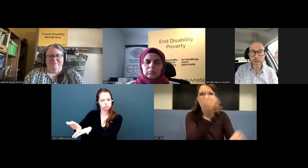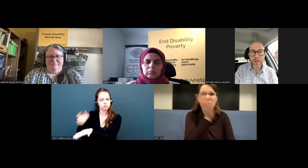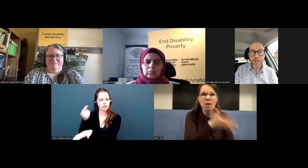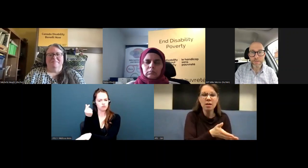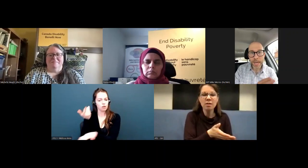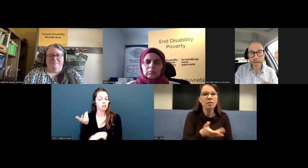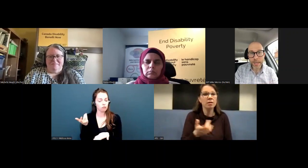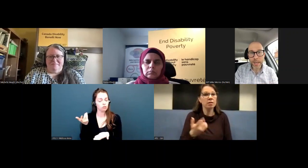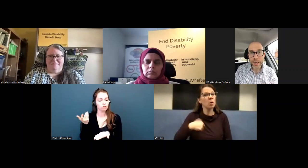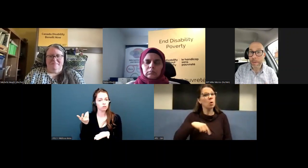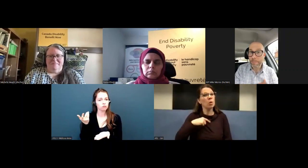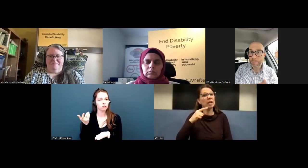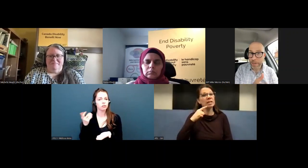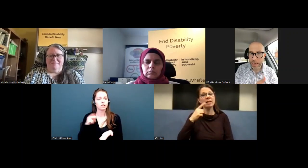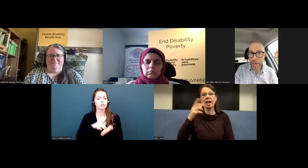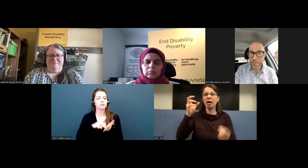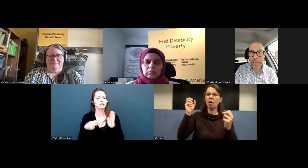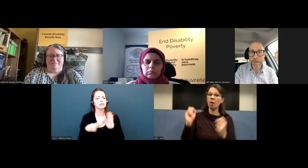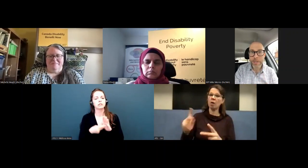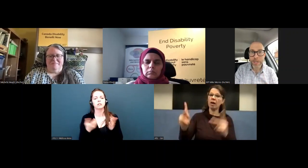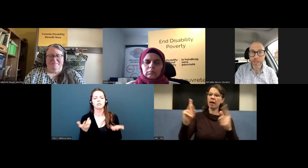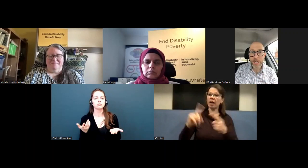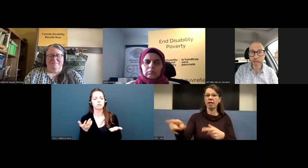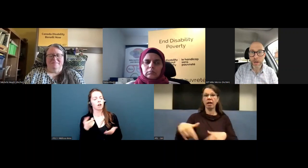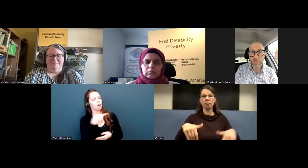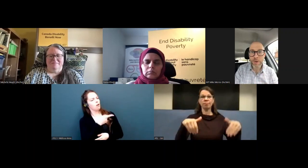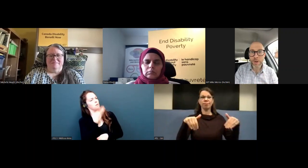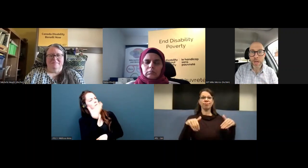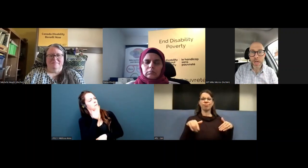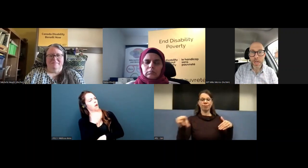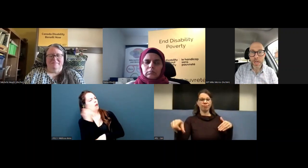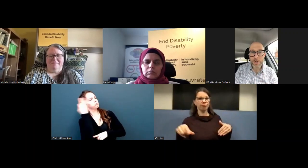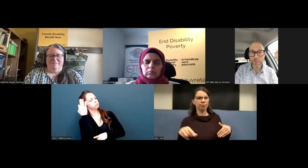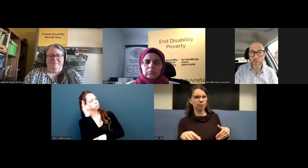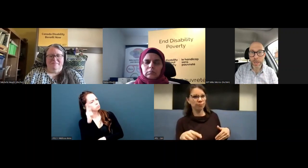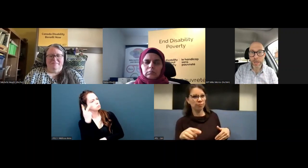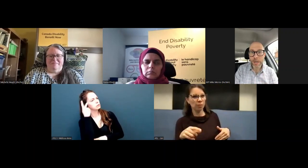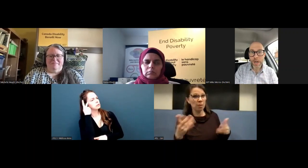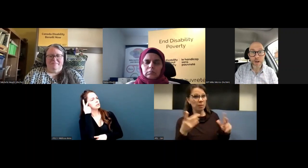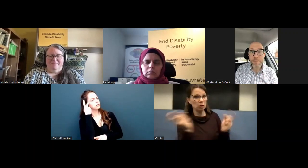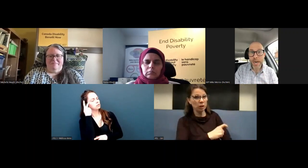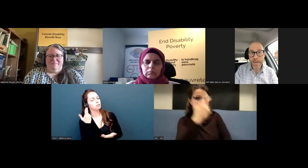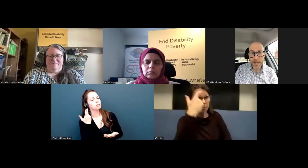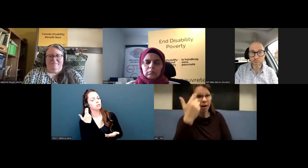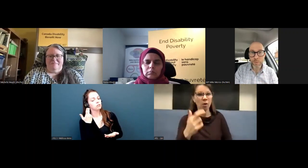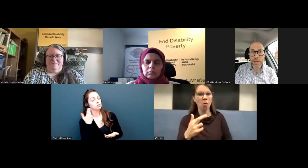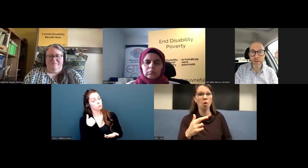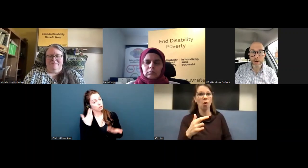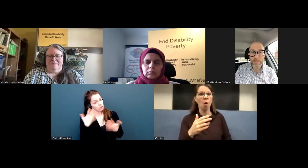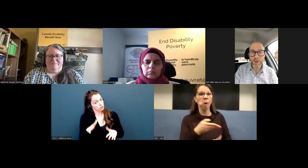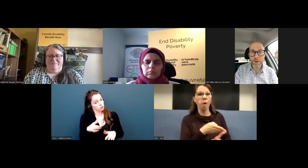THE FACT IS -- THE EXAMPLE I MENTIONED IN THE HOUSE IS ONE OF MANY THAT WE CAN USE.